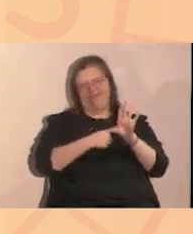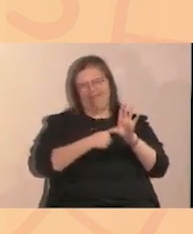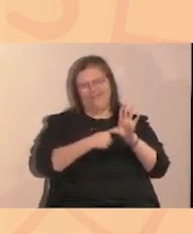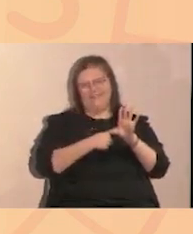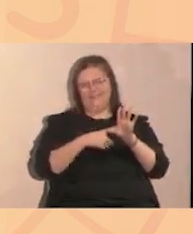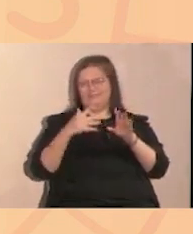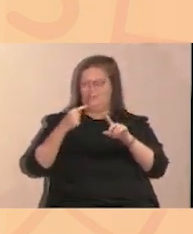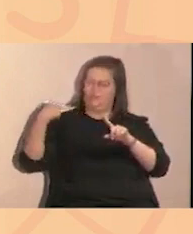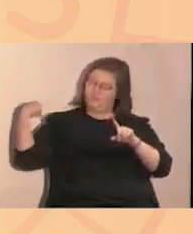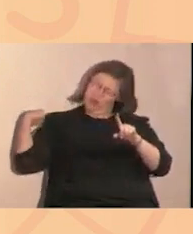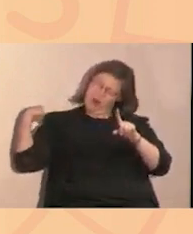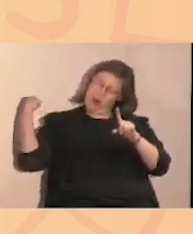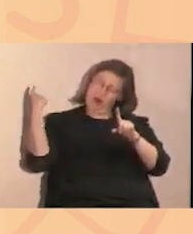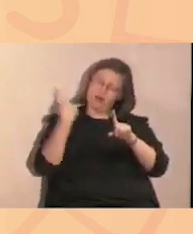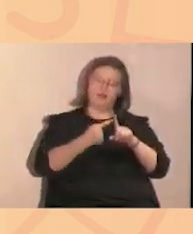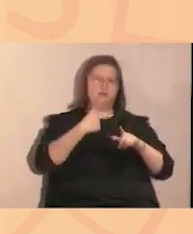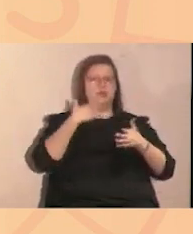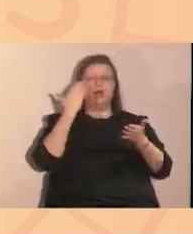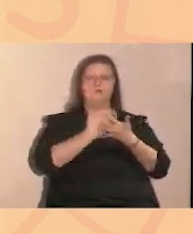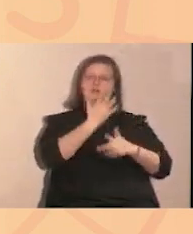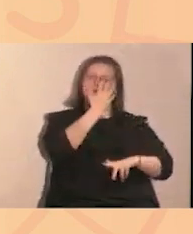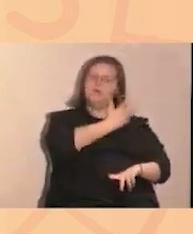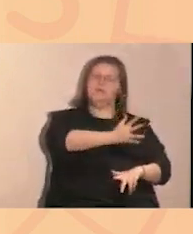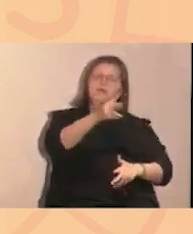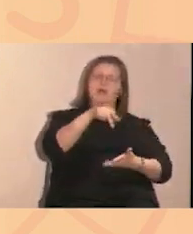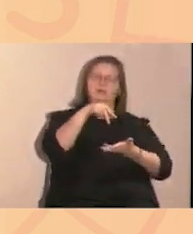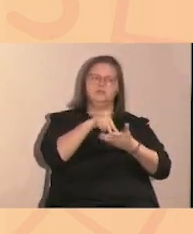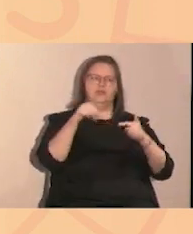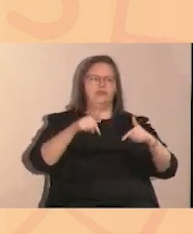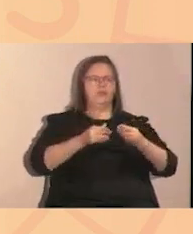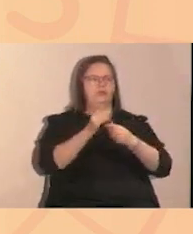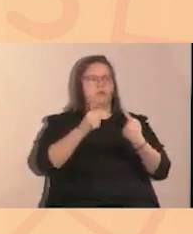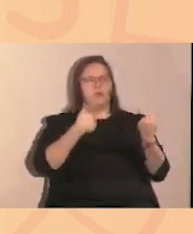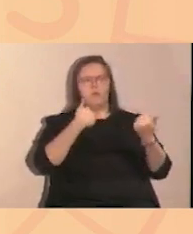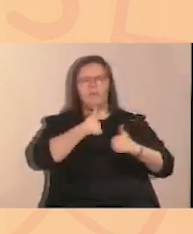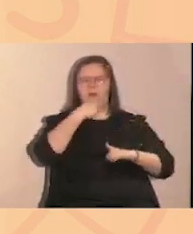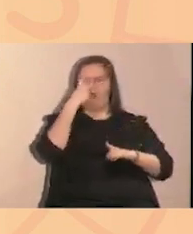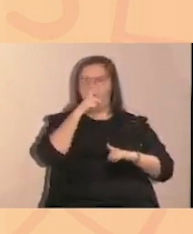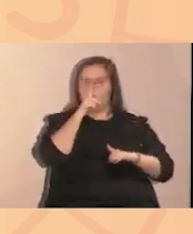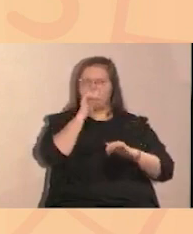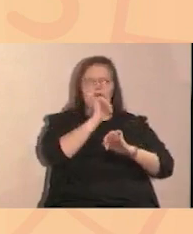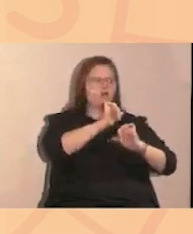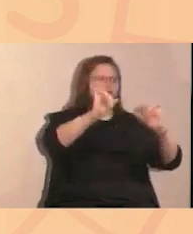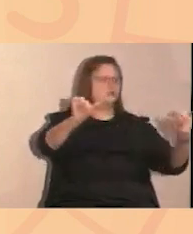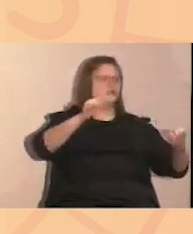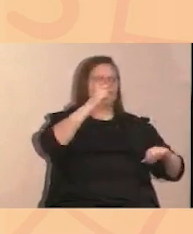So, I'm deeply proud to stand here with all of my old people around me and with all of your old people here too,